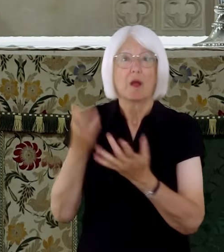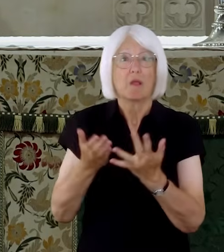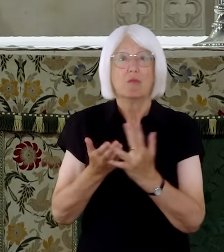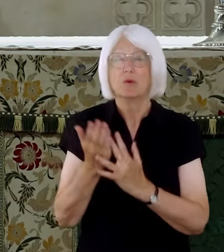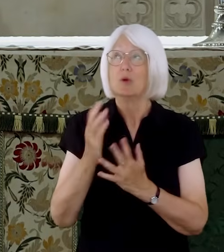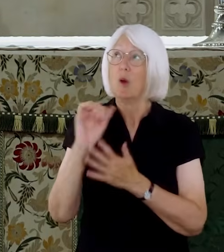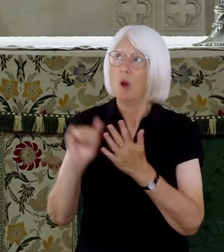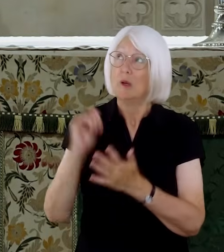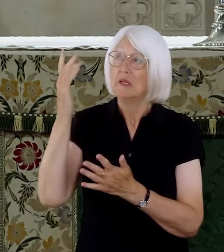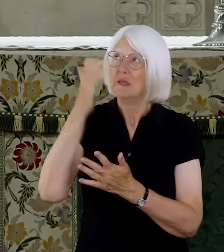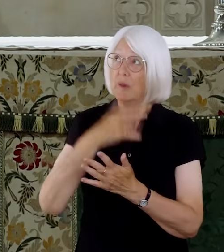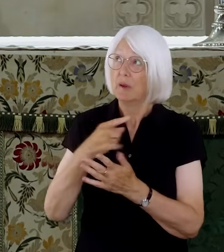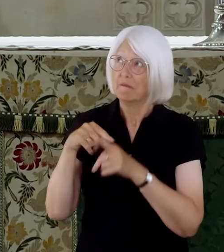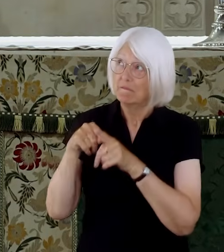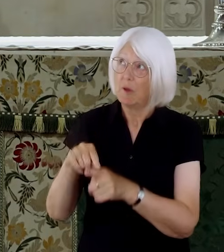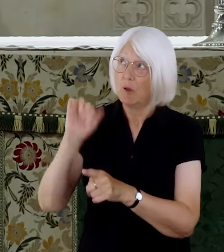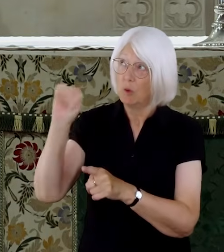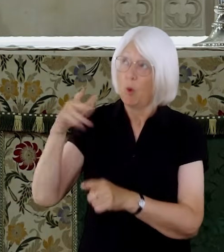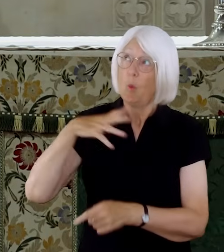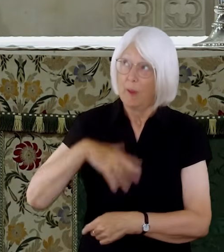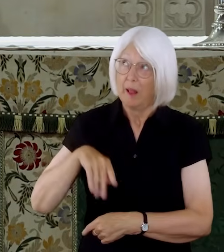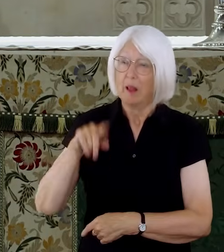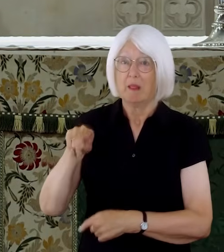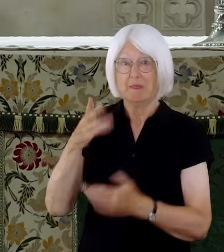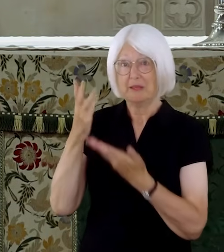of your Holy Spirit and according to your holy will